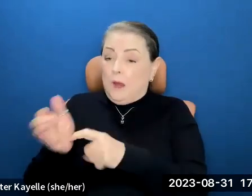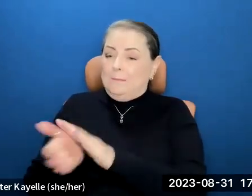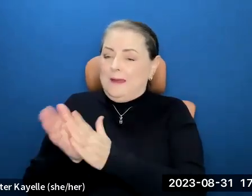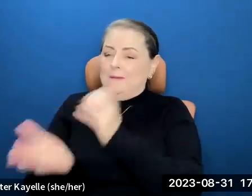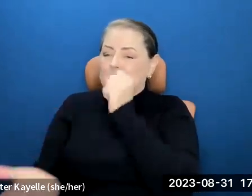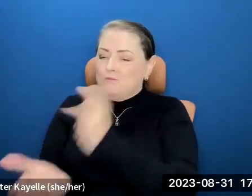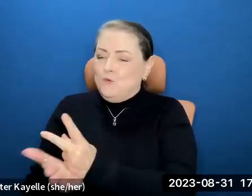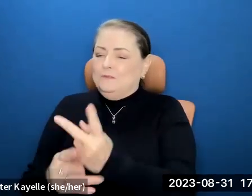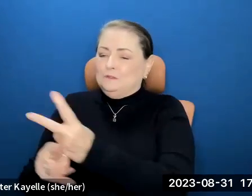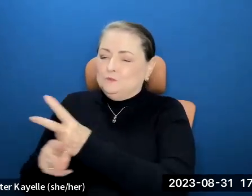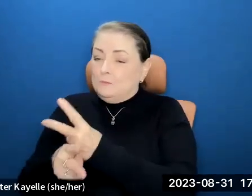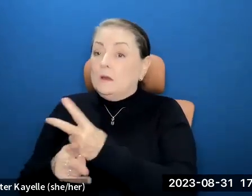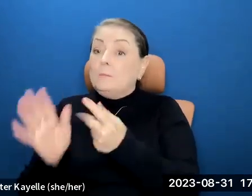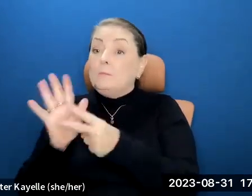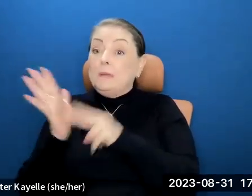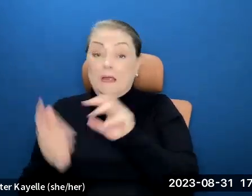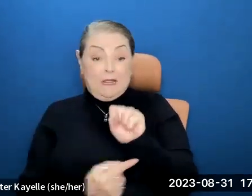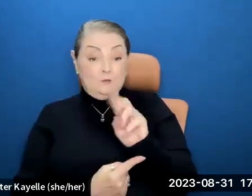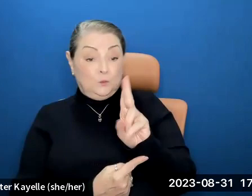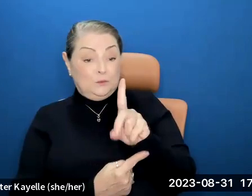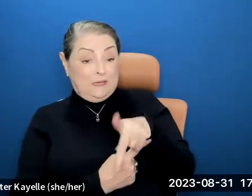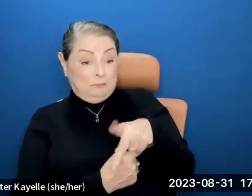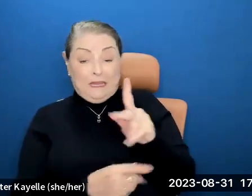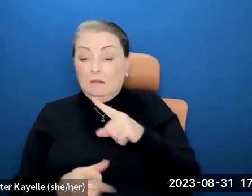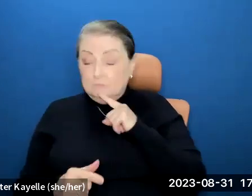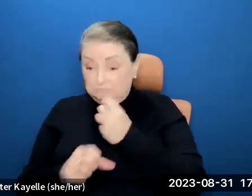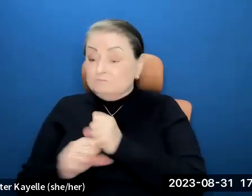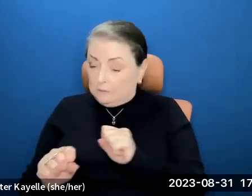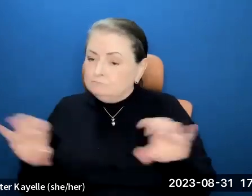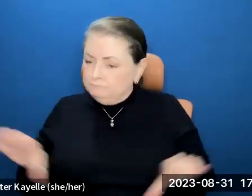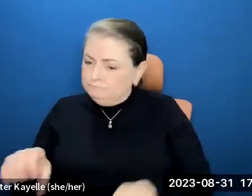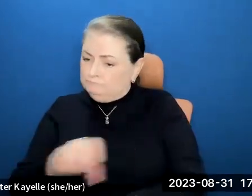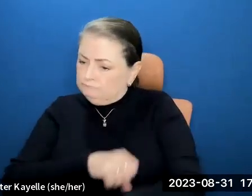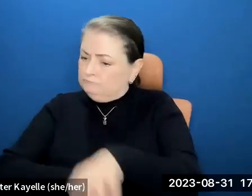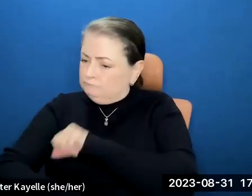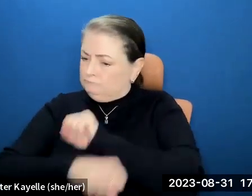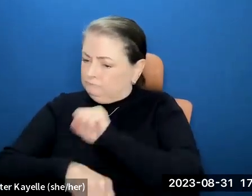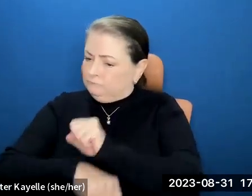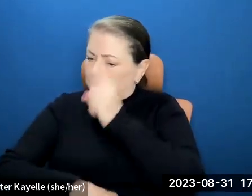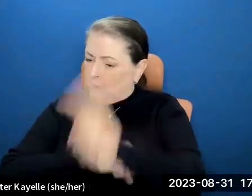supervisor so that any sudp who has been safely practicing for more than a year can become a